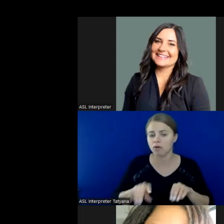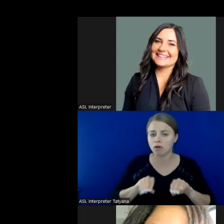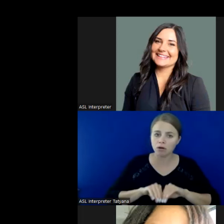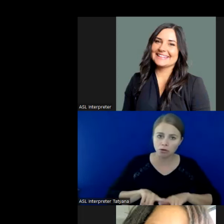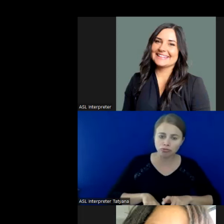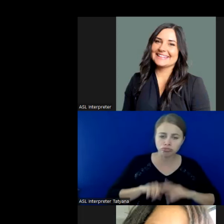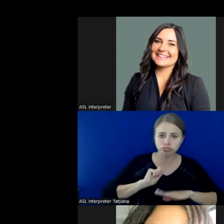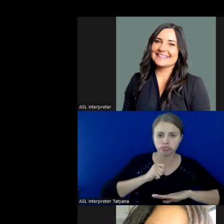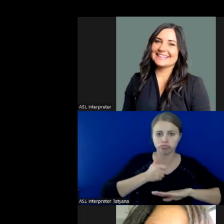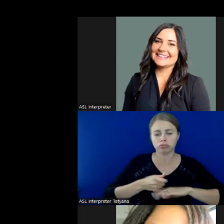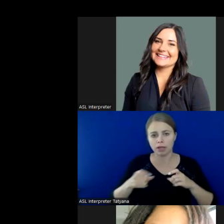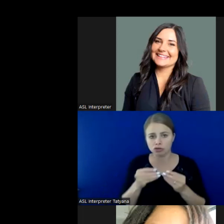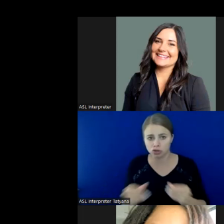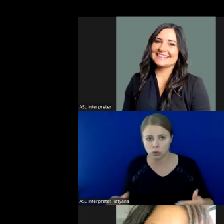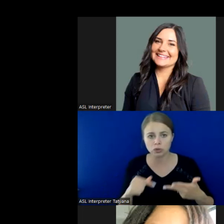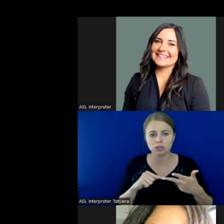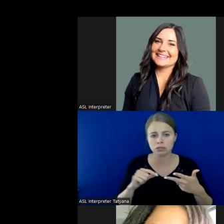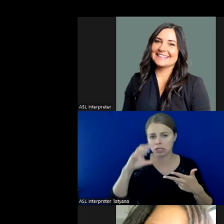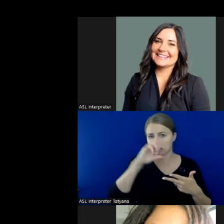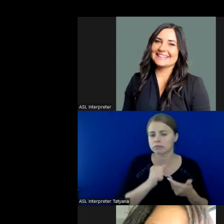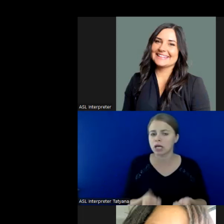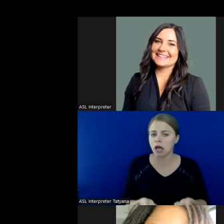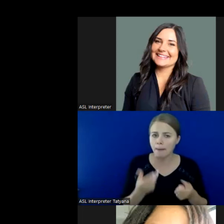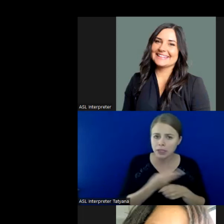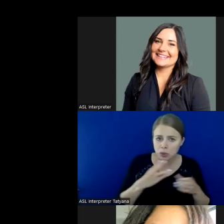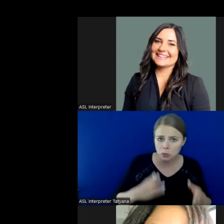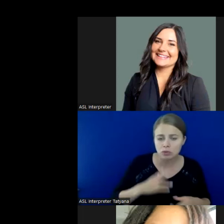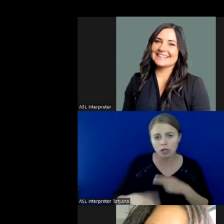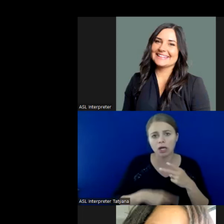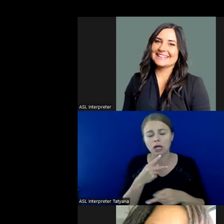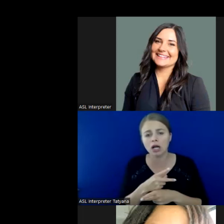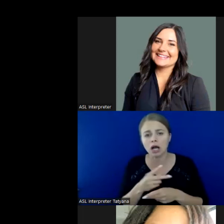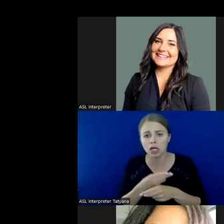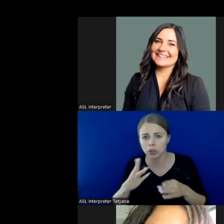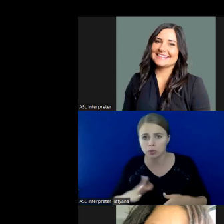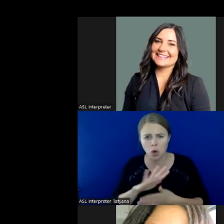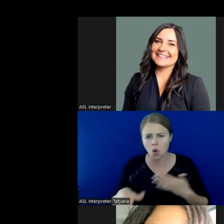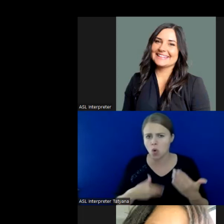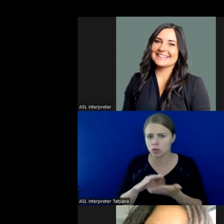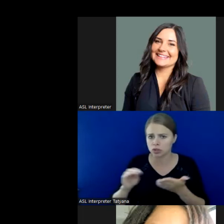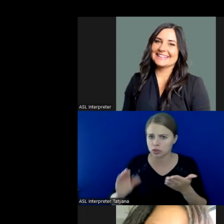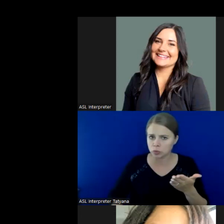They estimated the numbers and types of users, which in this case was all students. And it described the environment